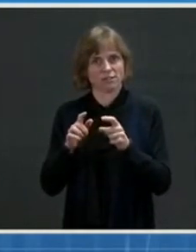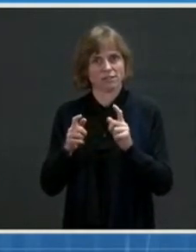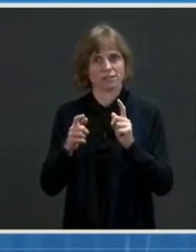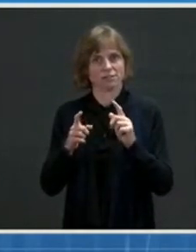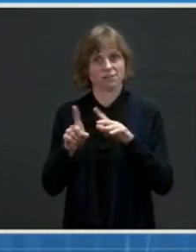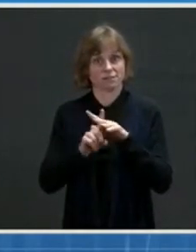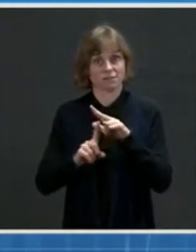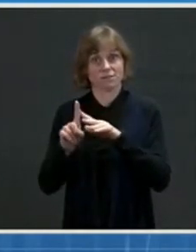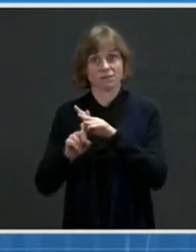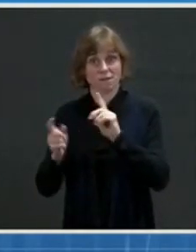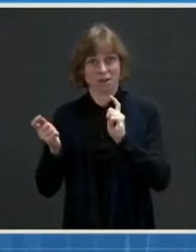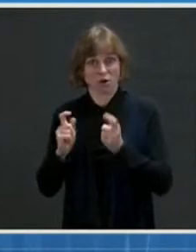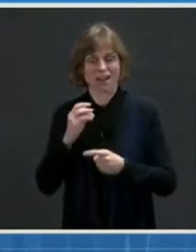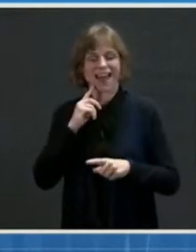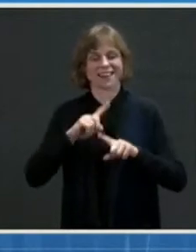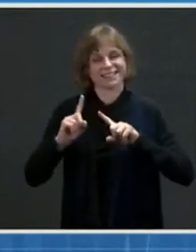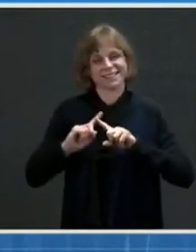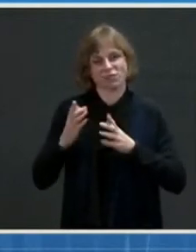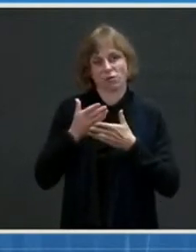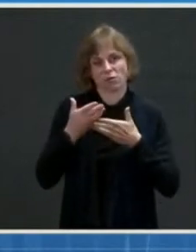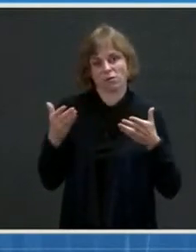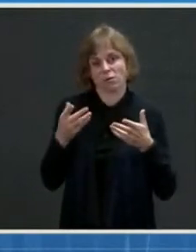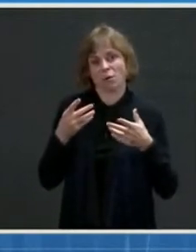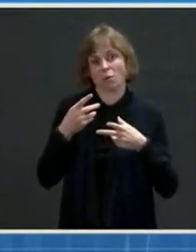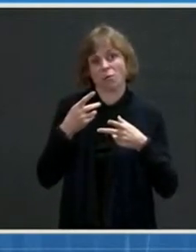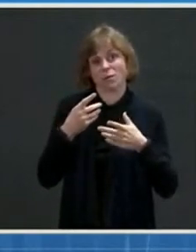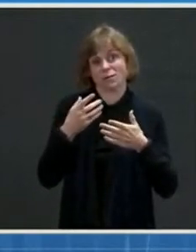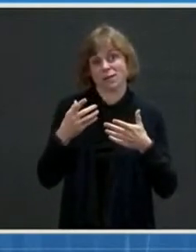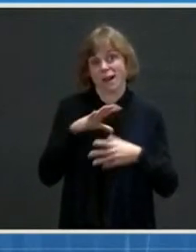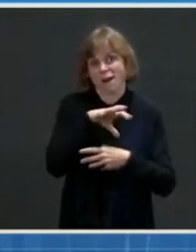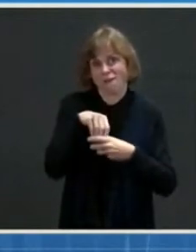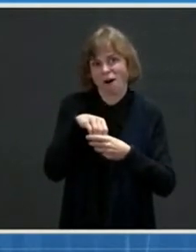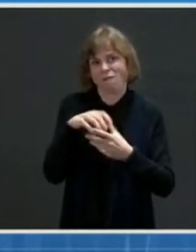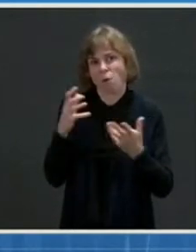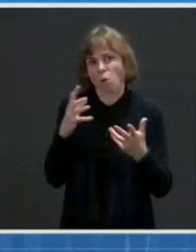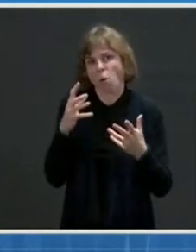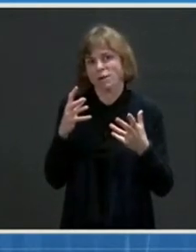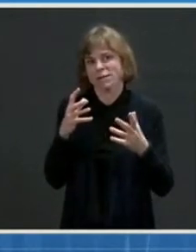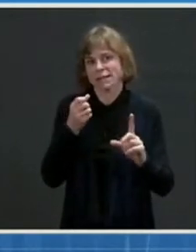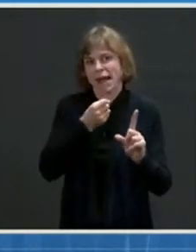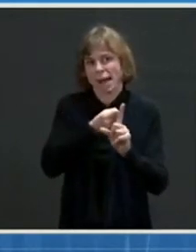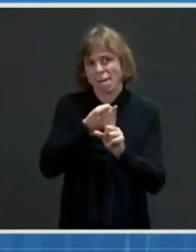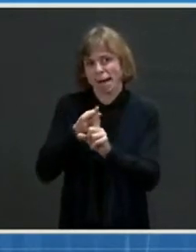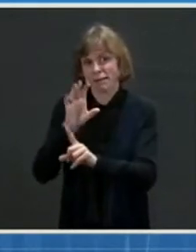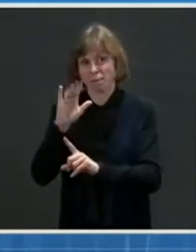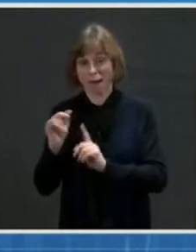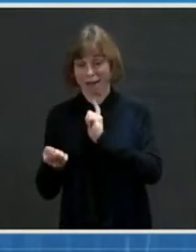HOW THEY ADDRESS THE VIRUS VARIANTS.